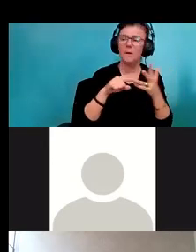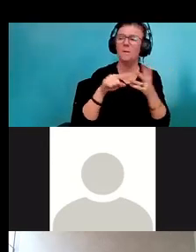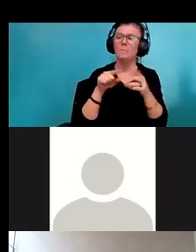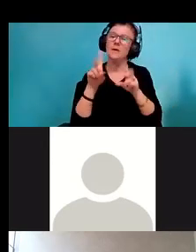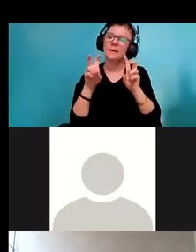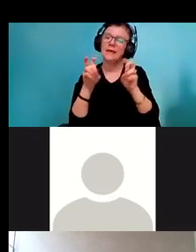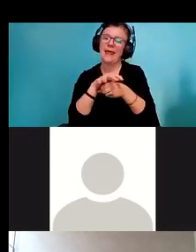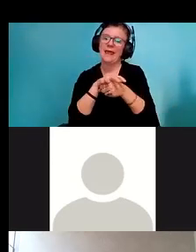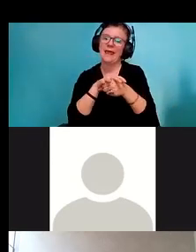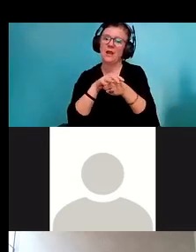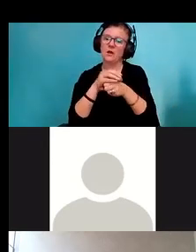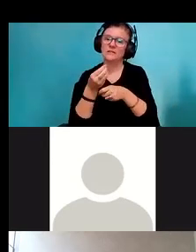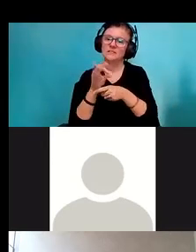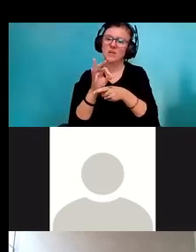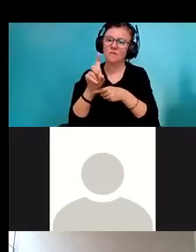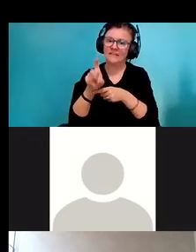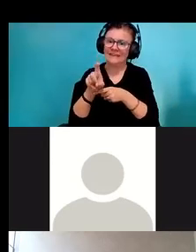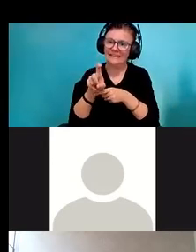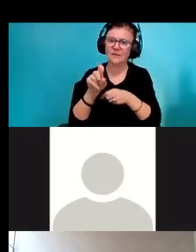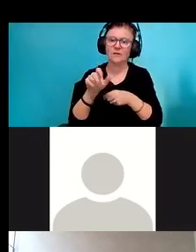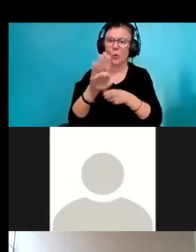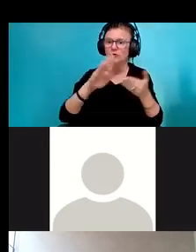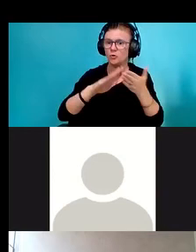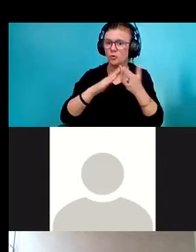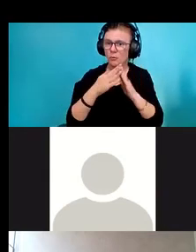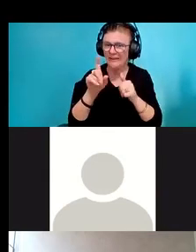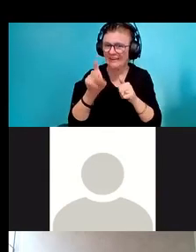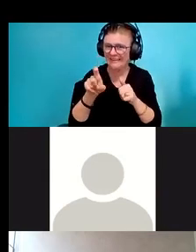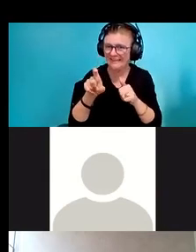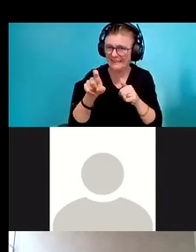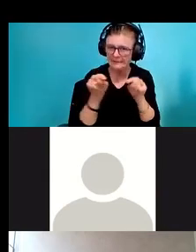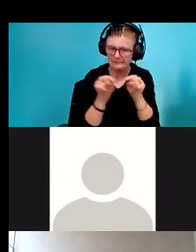what else is needed in your community, what work would